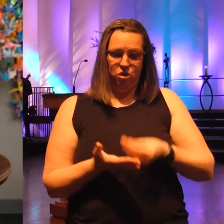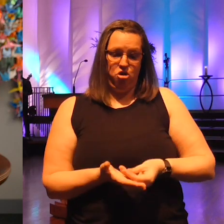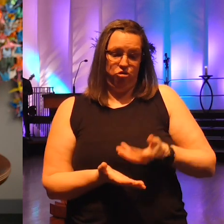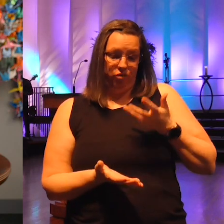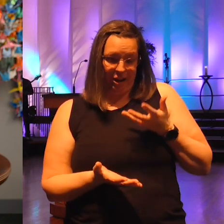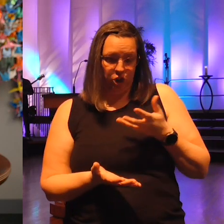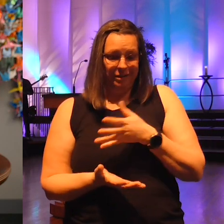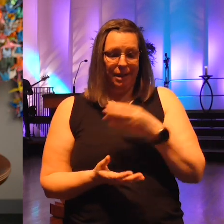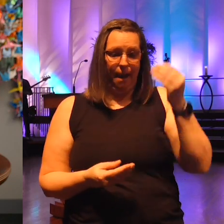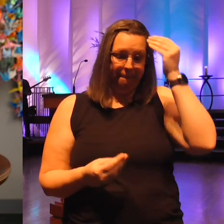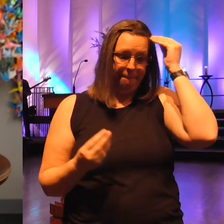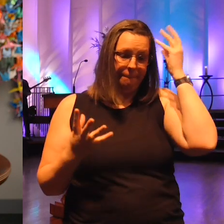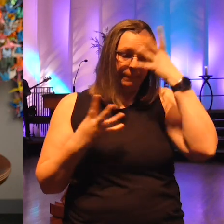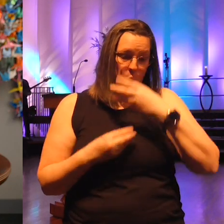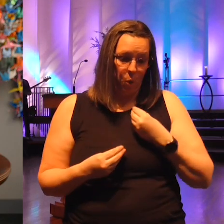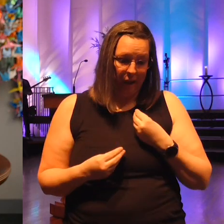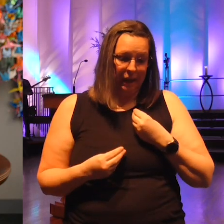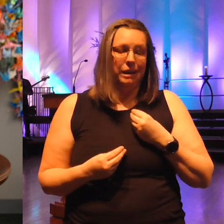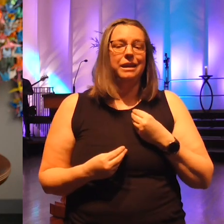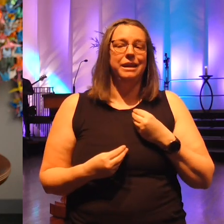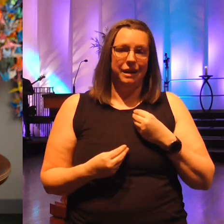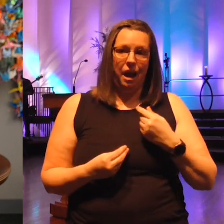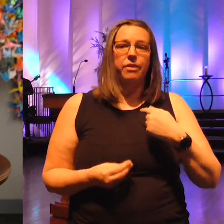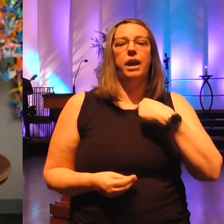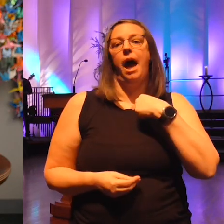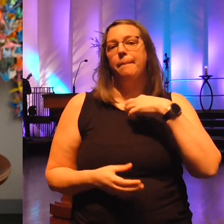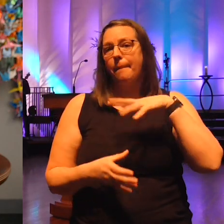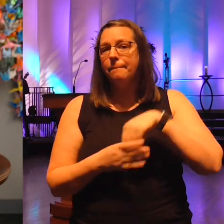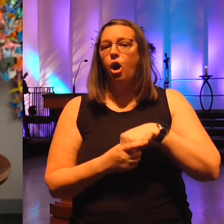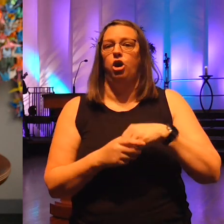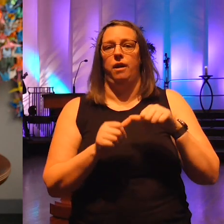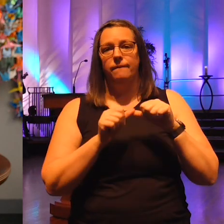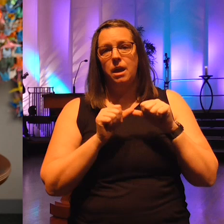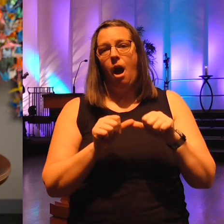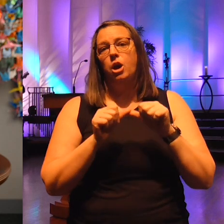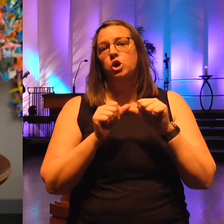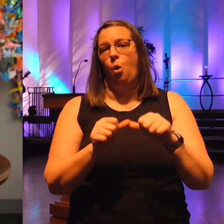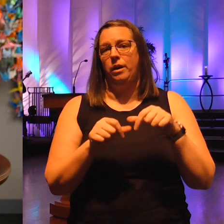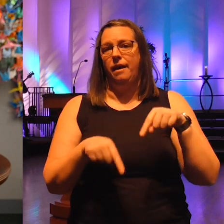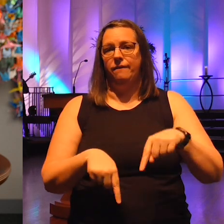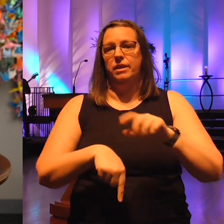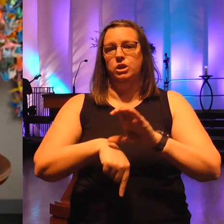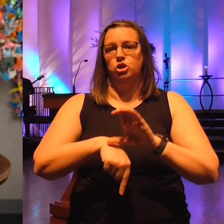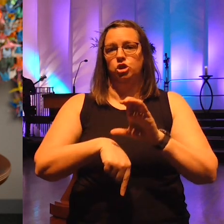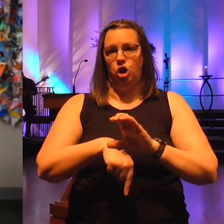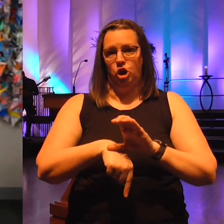sense that I'm a part of the ongoingness of this wonderful wonderful experience called myi church